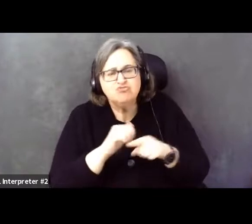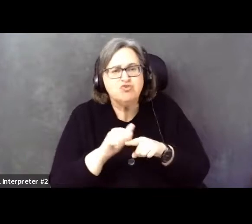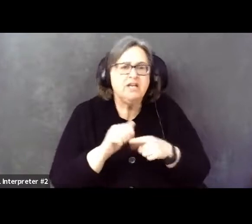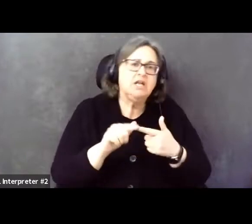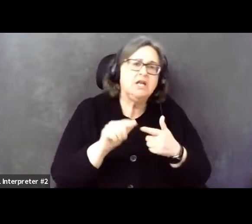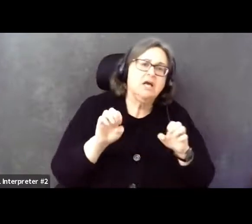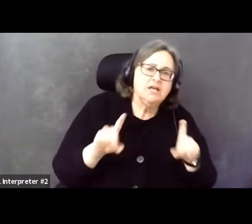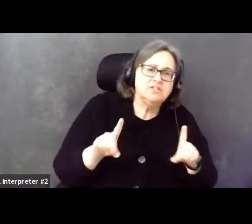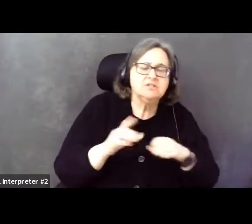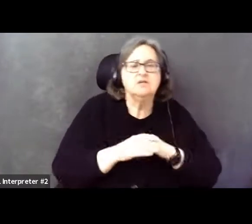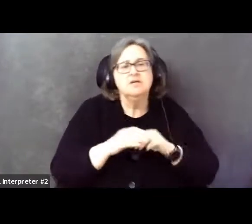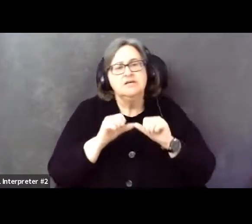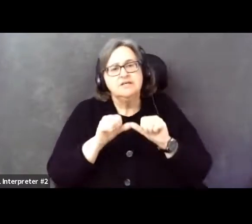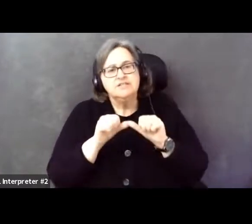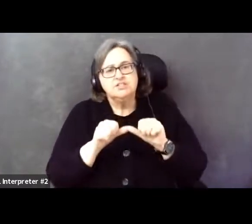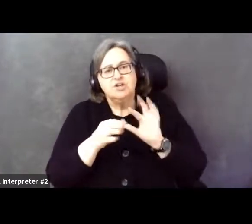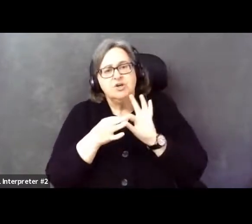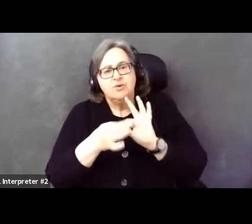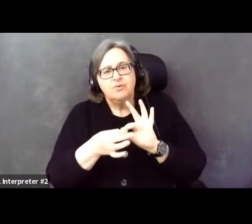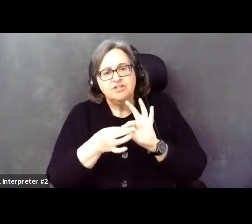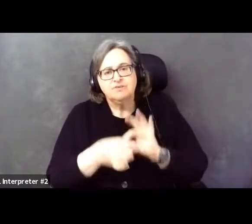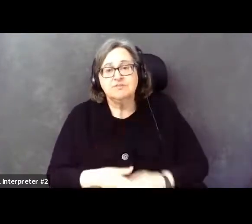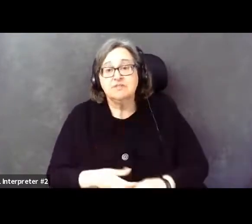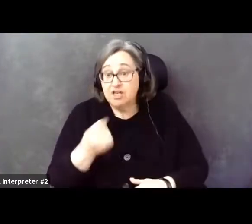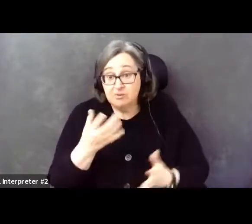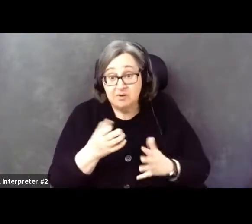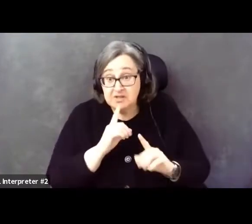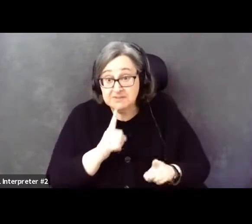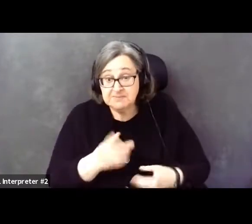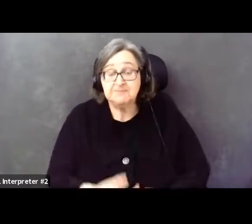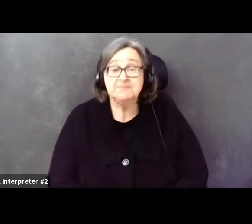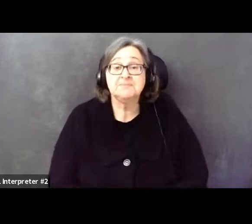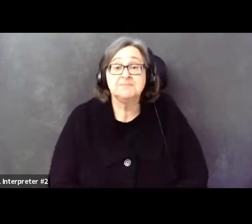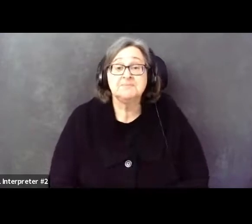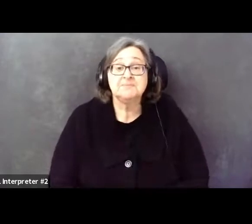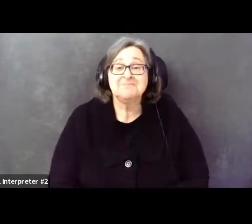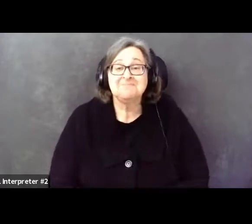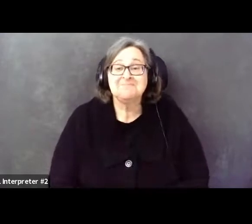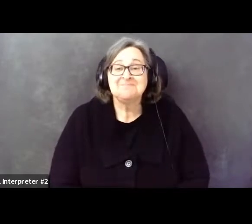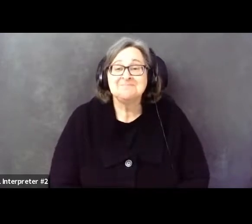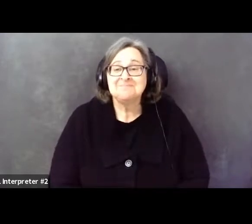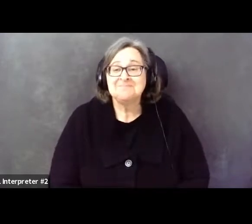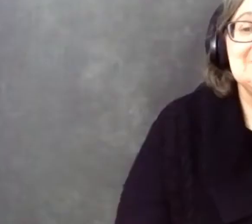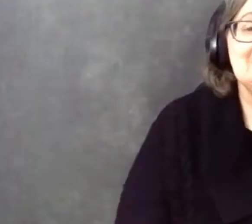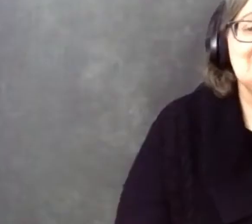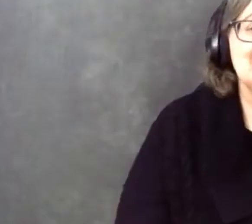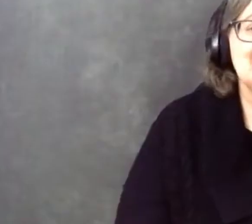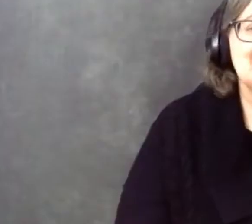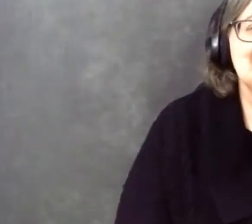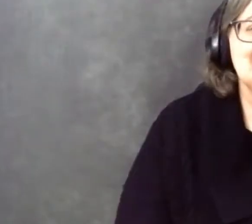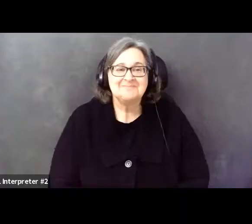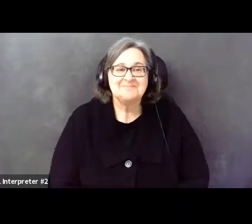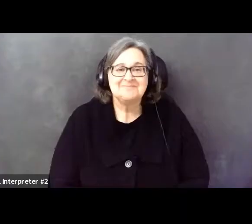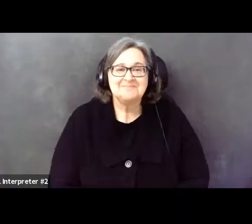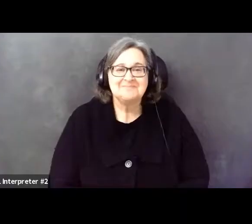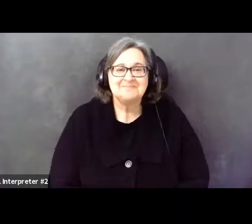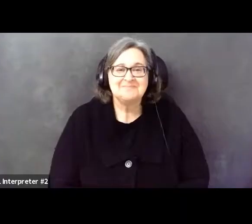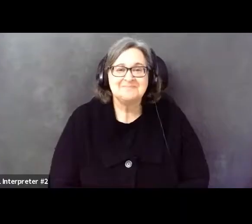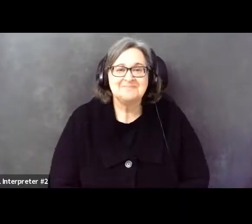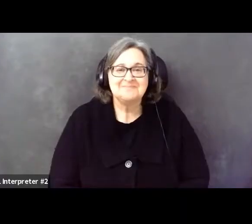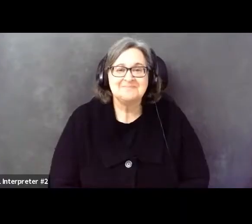relationship? Anybody want to chime in on a response to that?